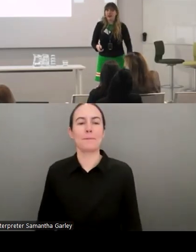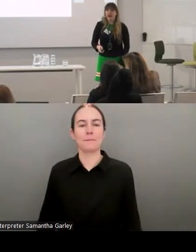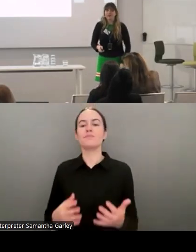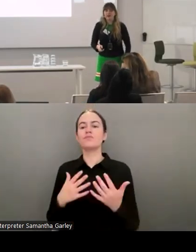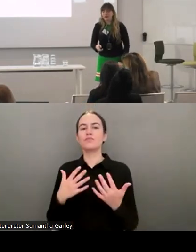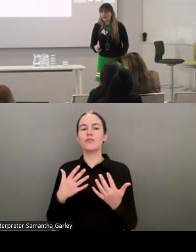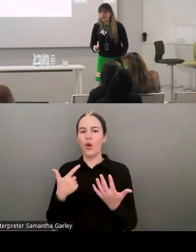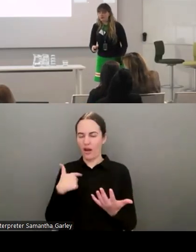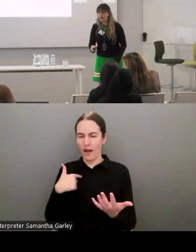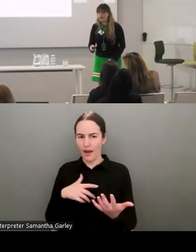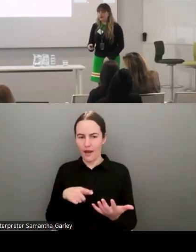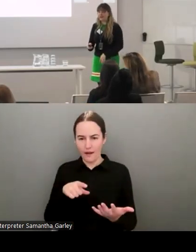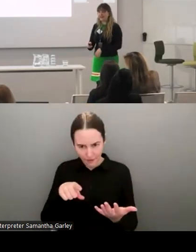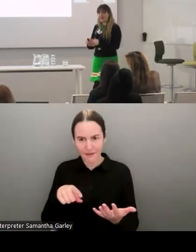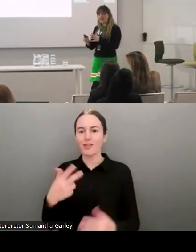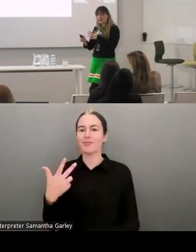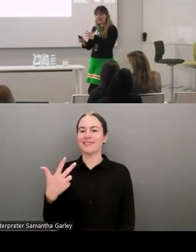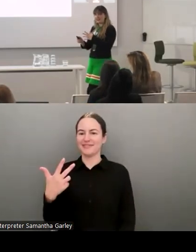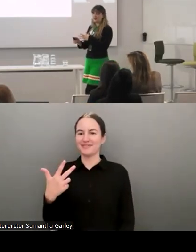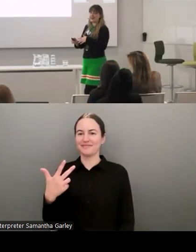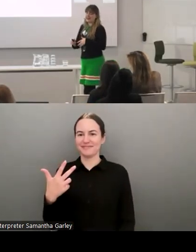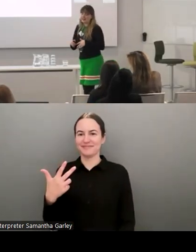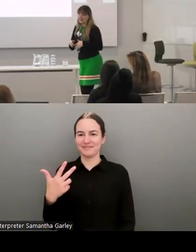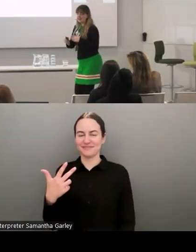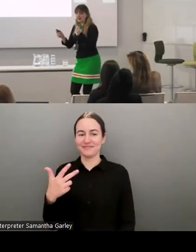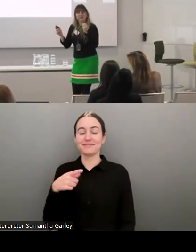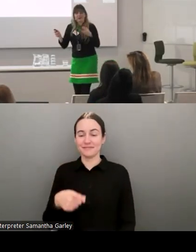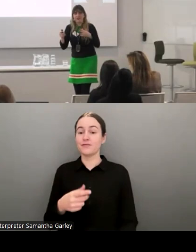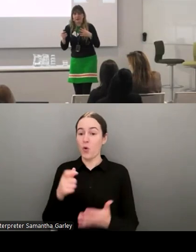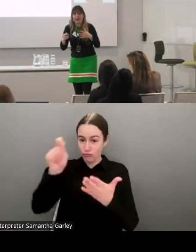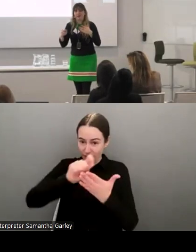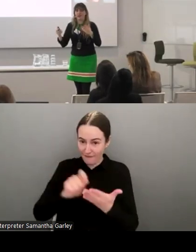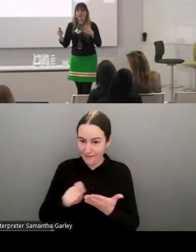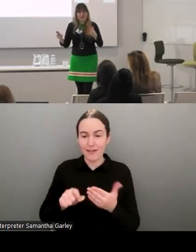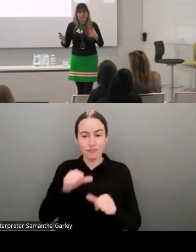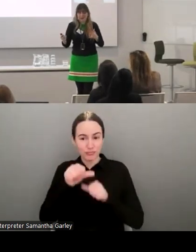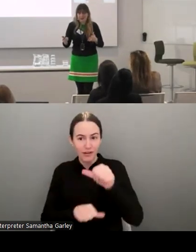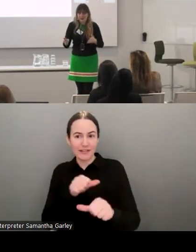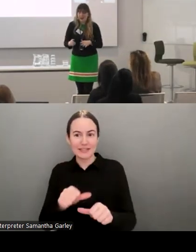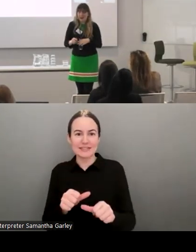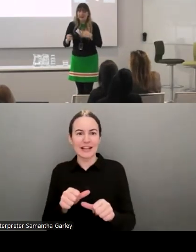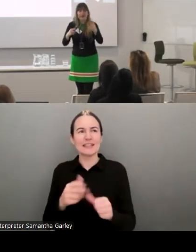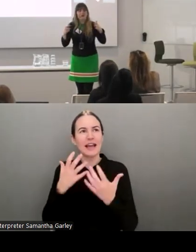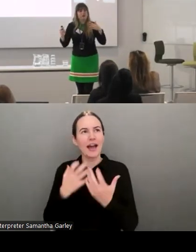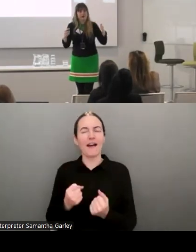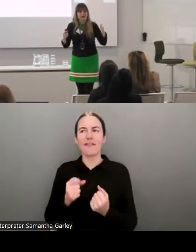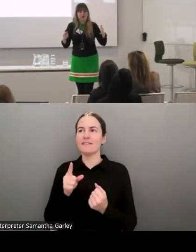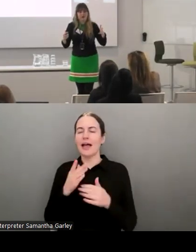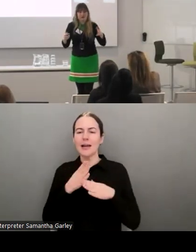I found out that people in the act of writing established some kind of shared history, and they also bonded with each other.